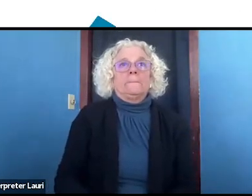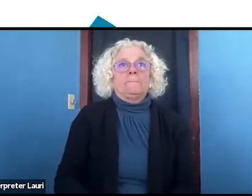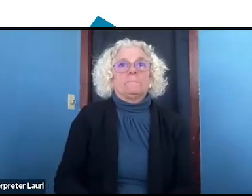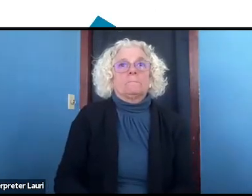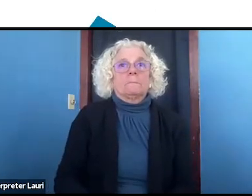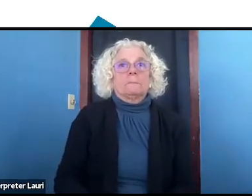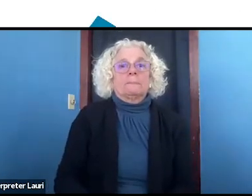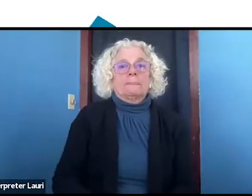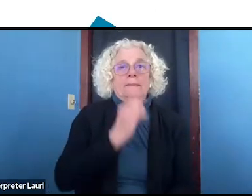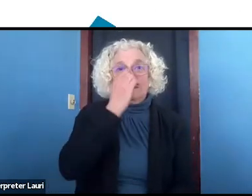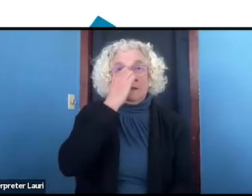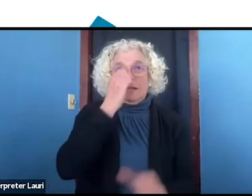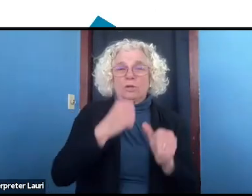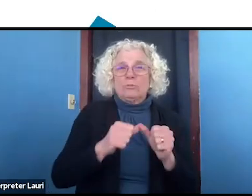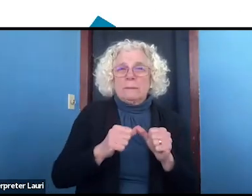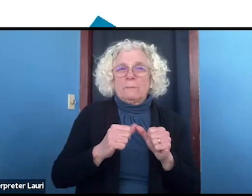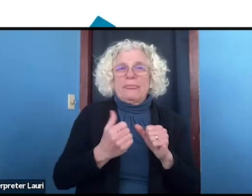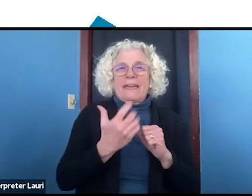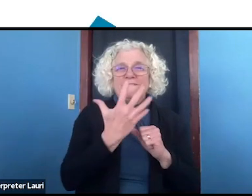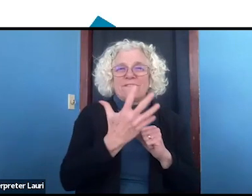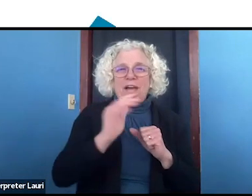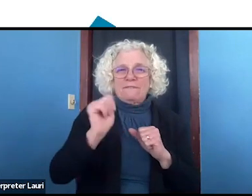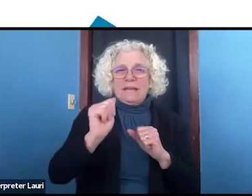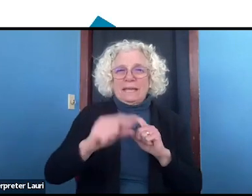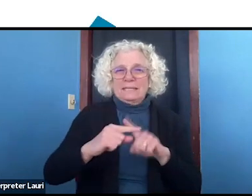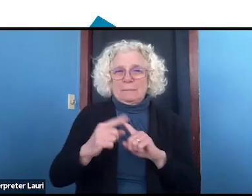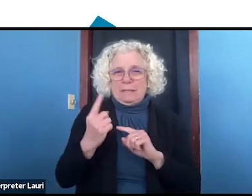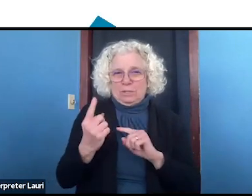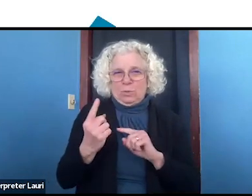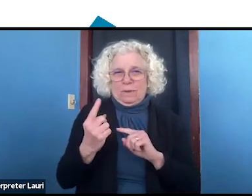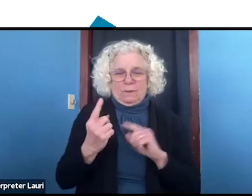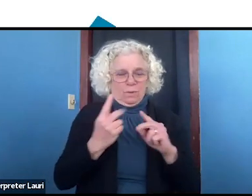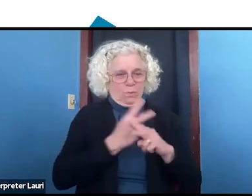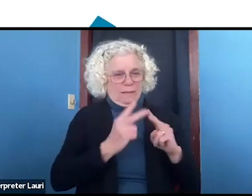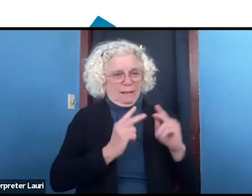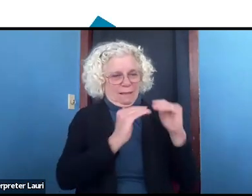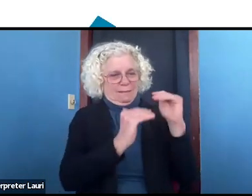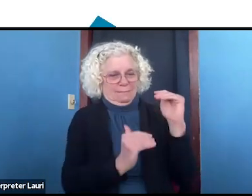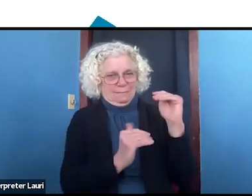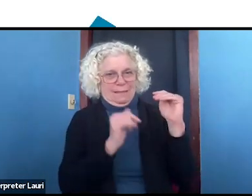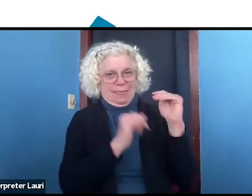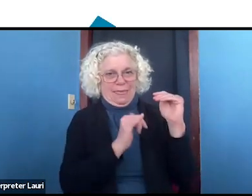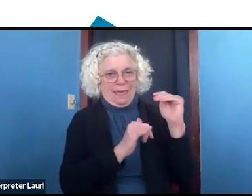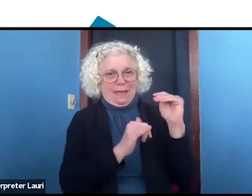five A's plus one in consideration of health inequities. If we start with lack of access